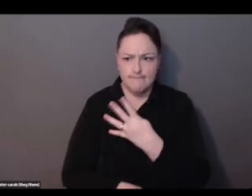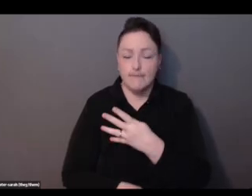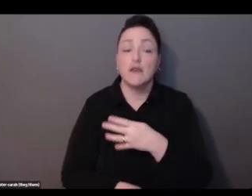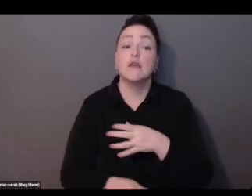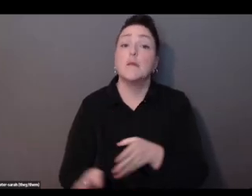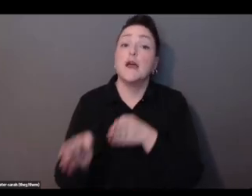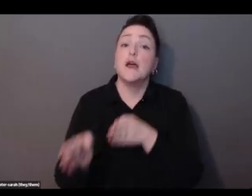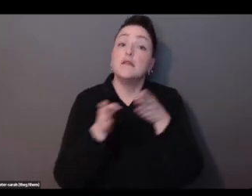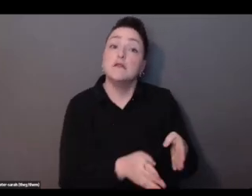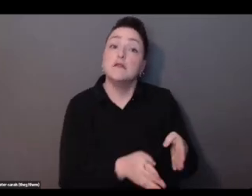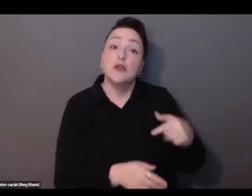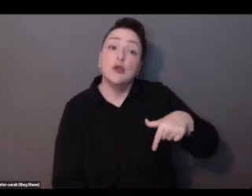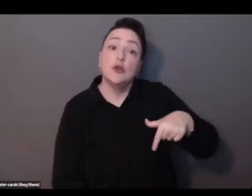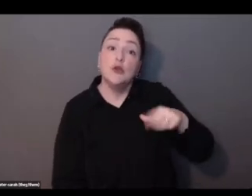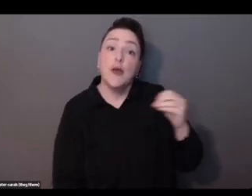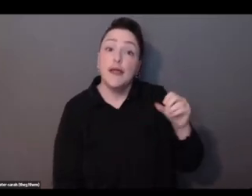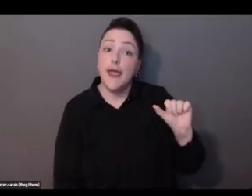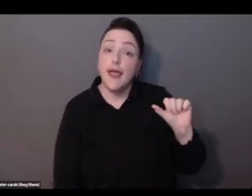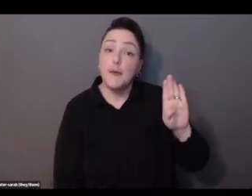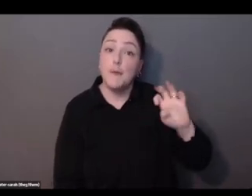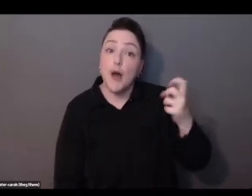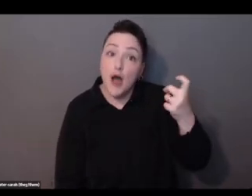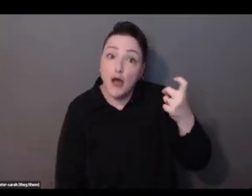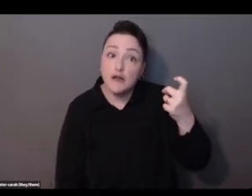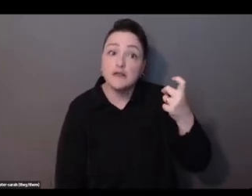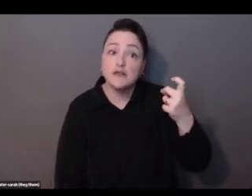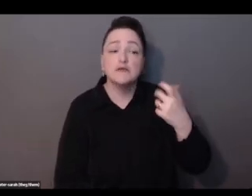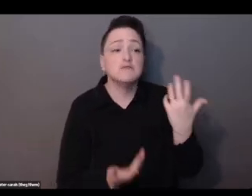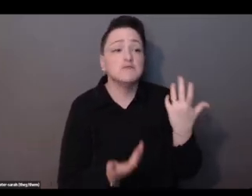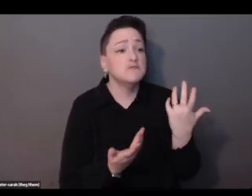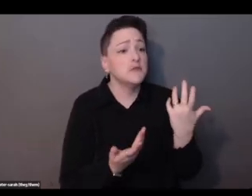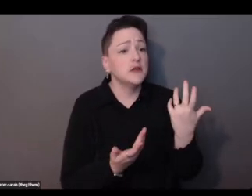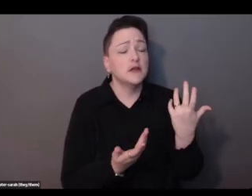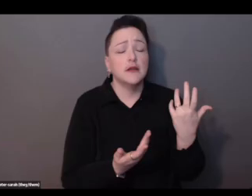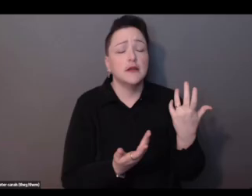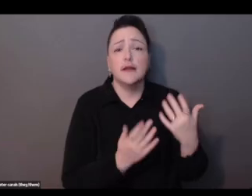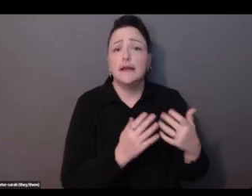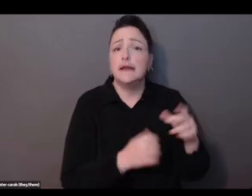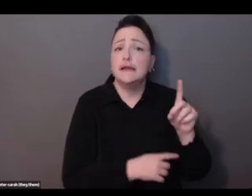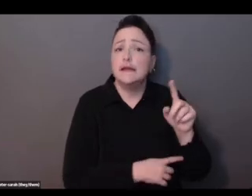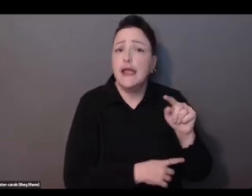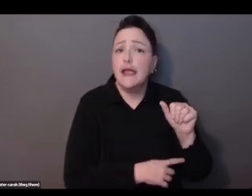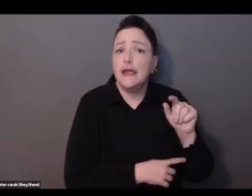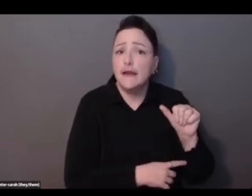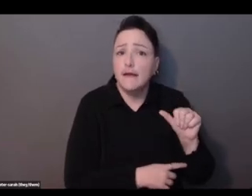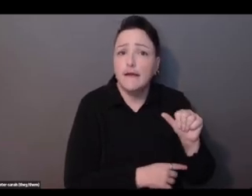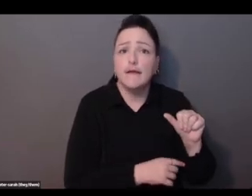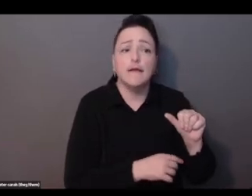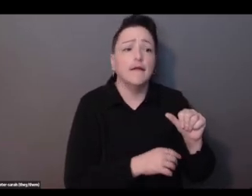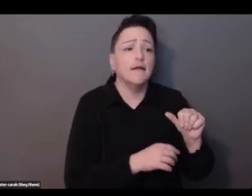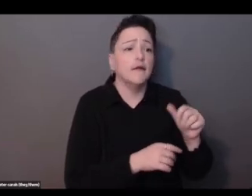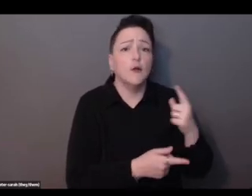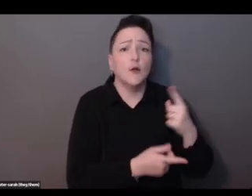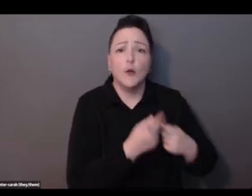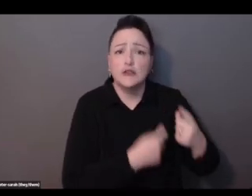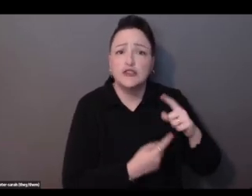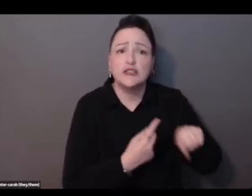more specific kind of data questions or technical questions of how to use the dashboard, please feel free to put those